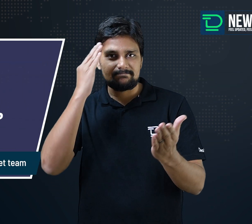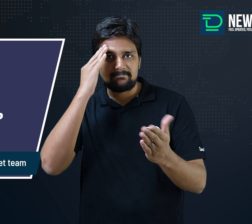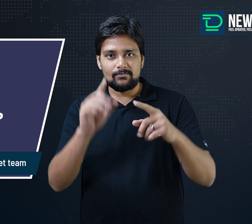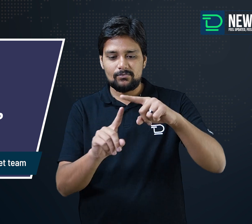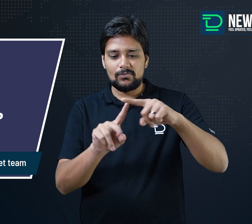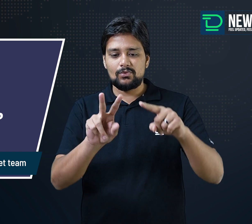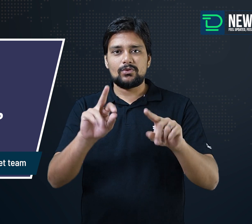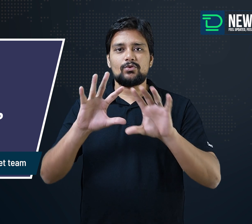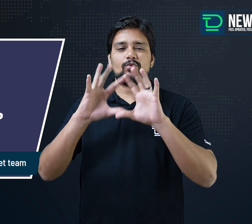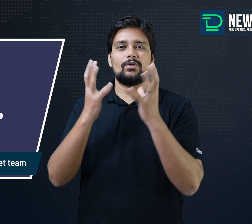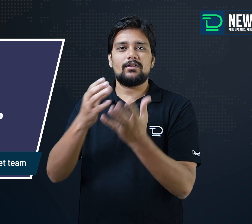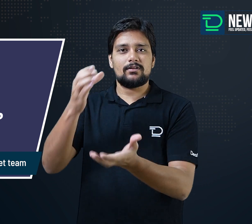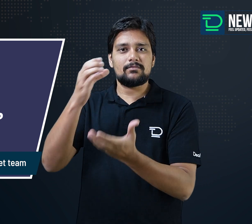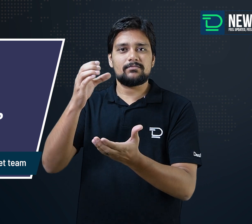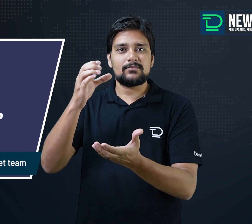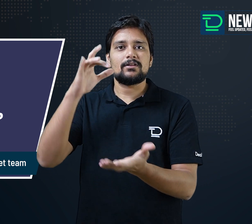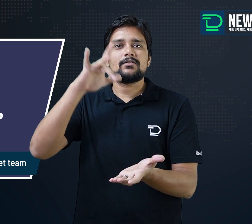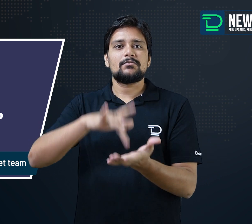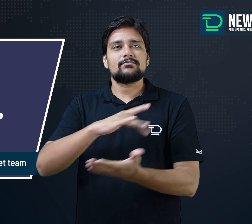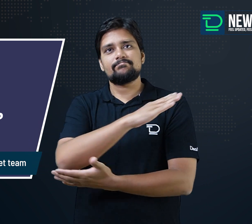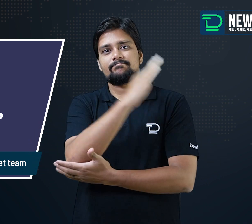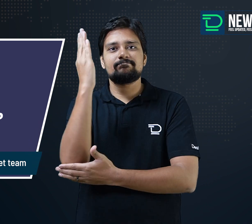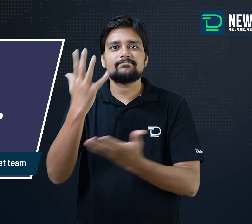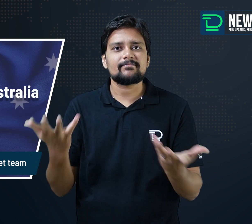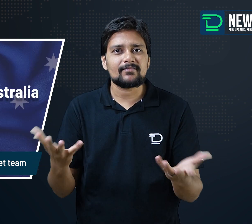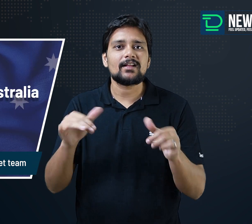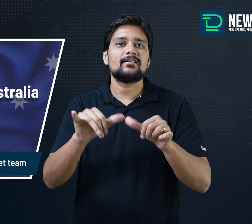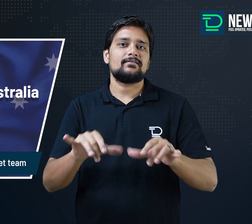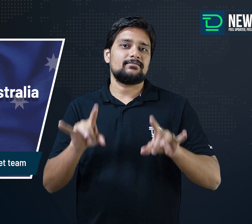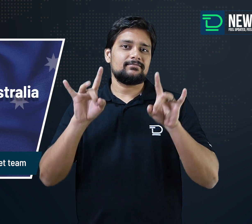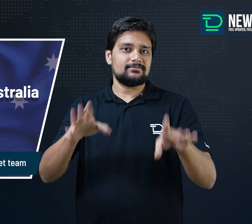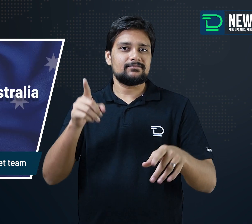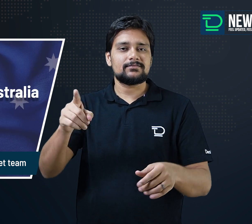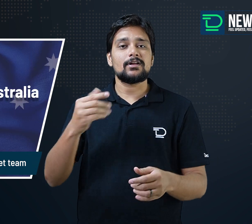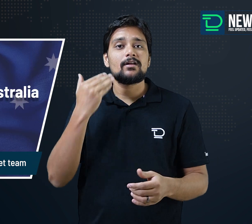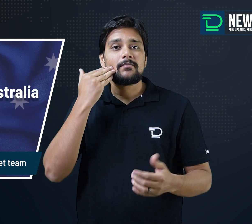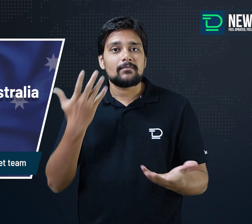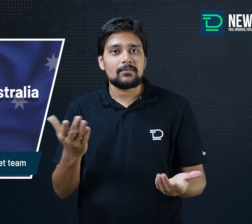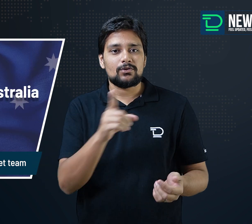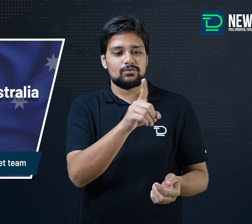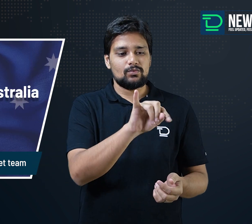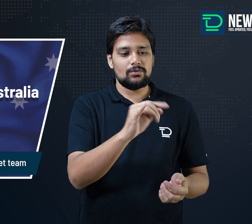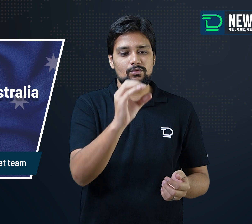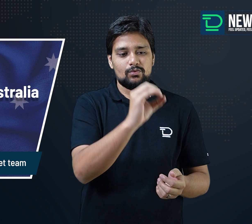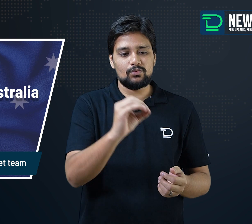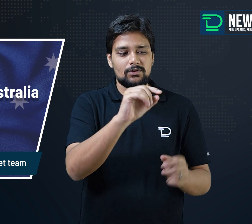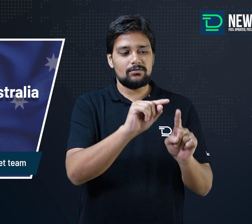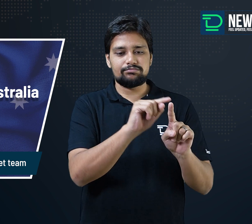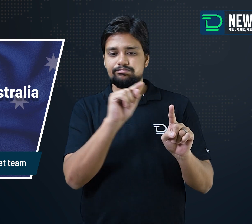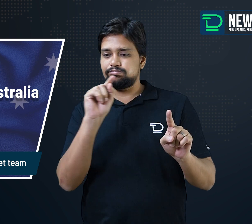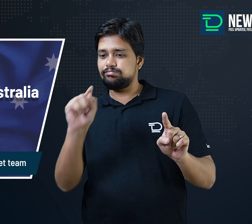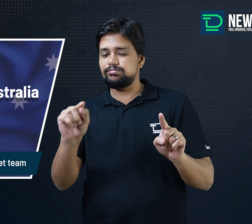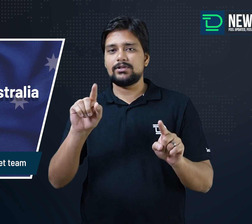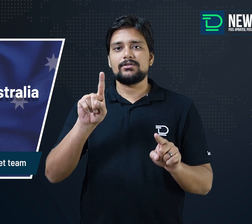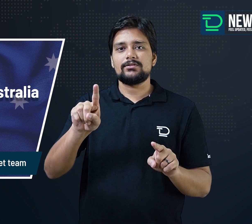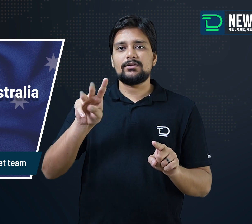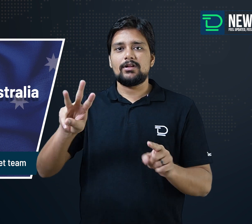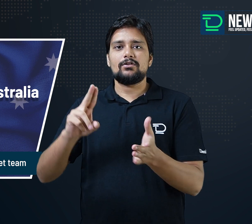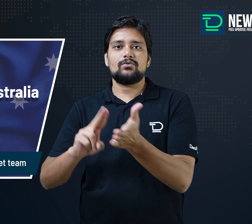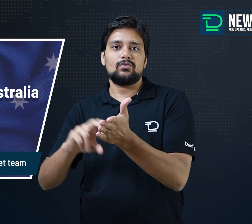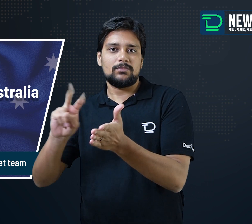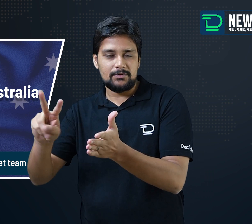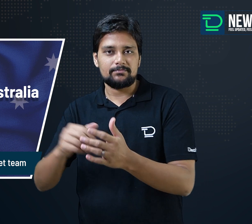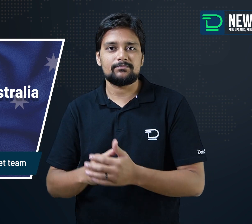T20 World Cup will be held in Australia from October 16 to November 13.